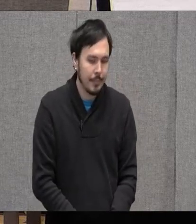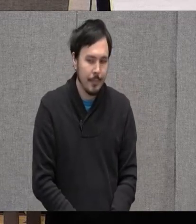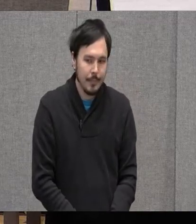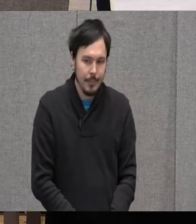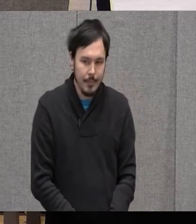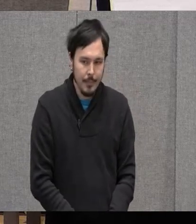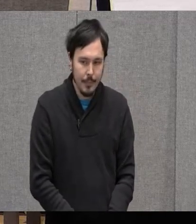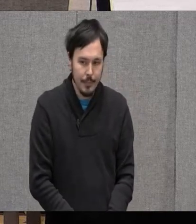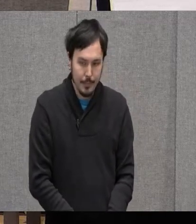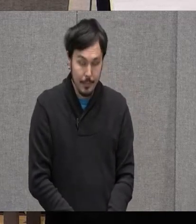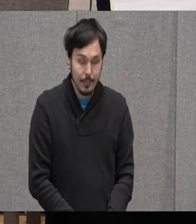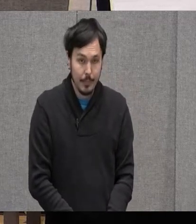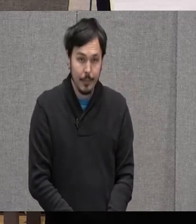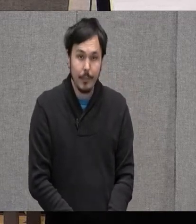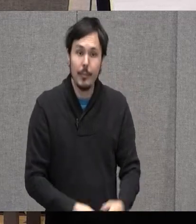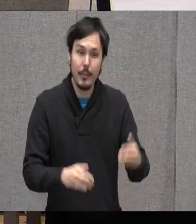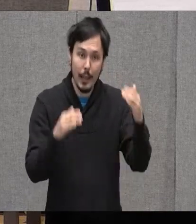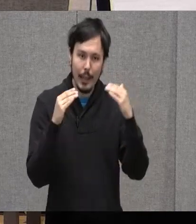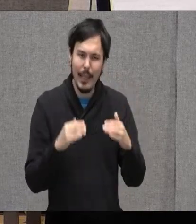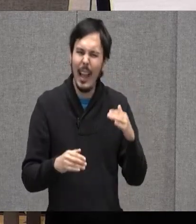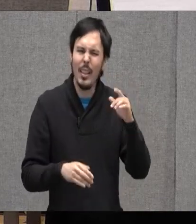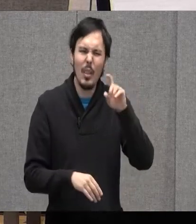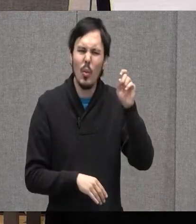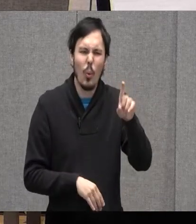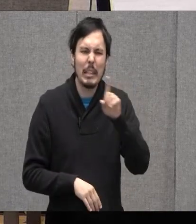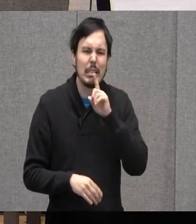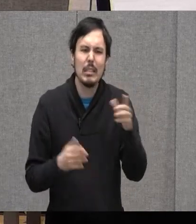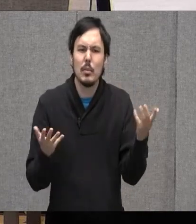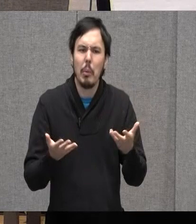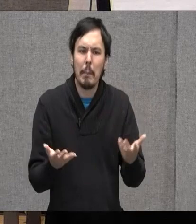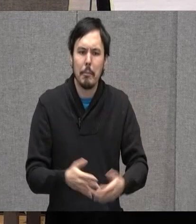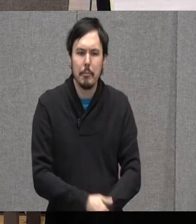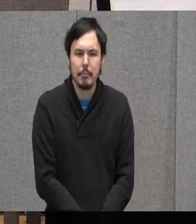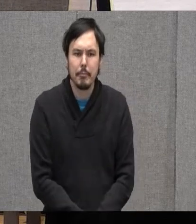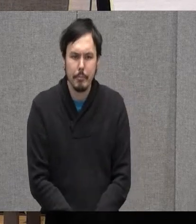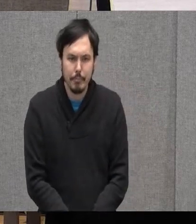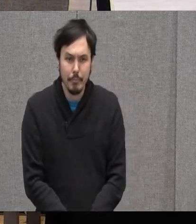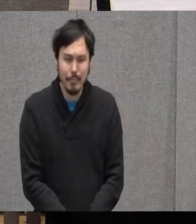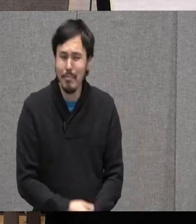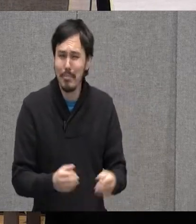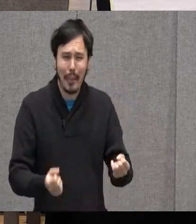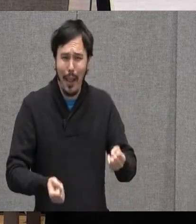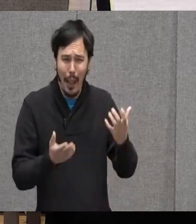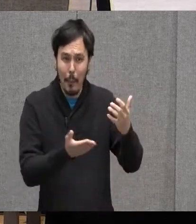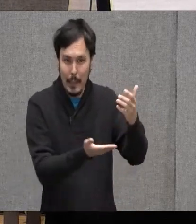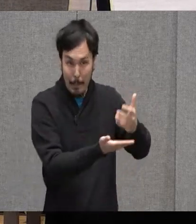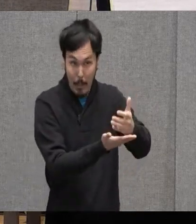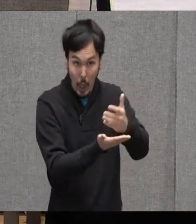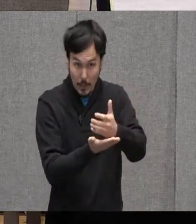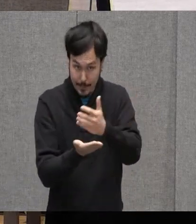And then, what question are we being asked? How many pots, thanks you.